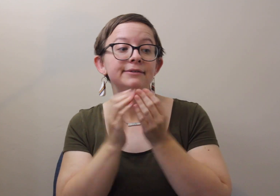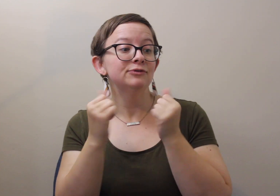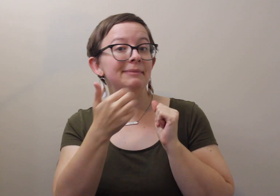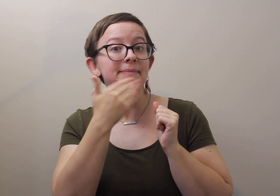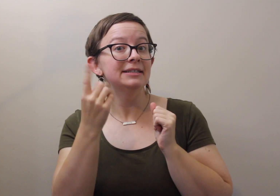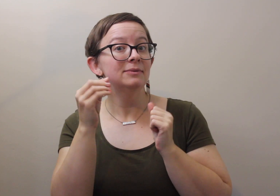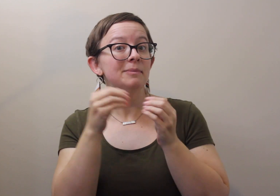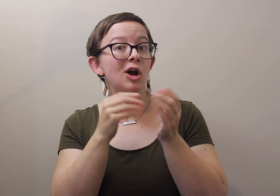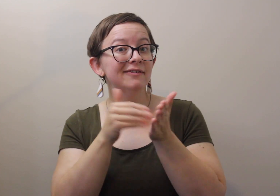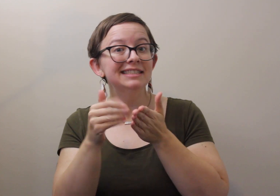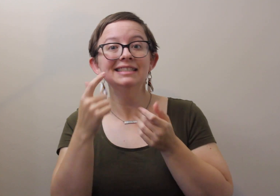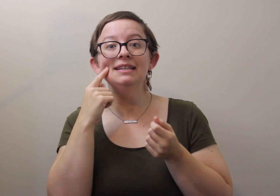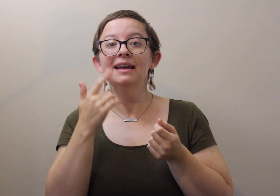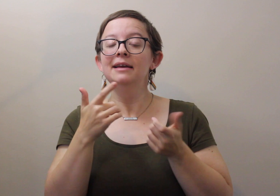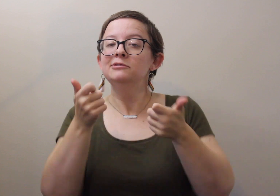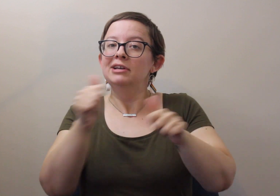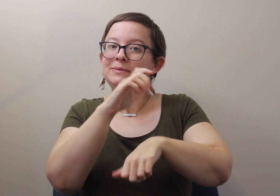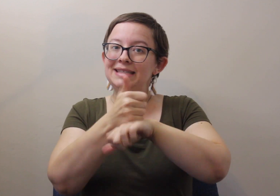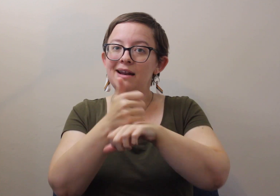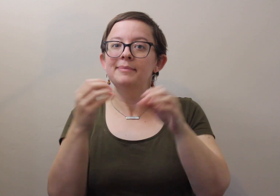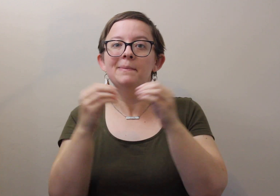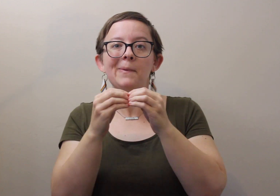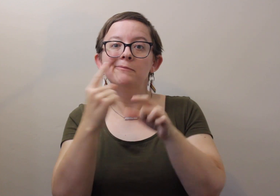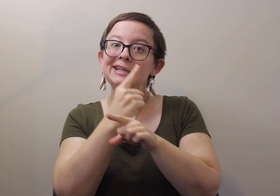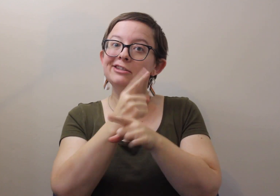I will try my best to do them more often. I'm trying to set up a more